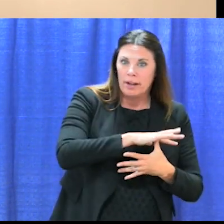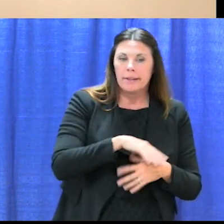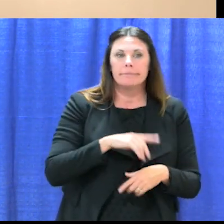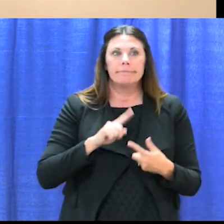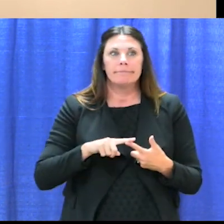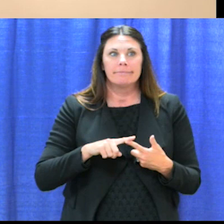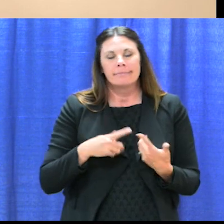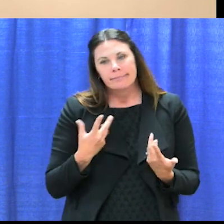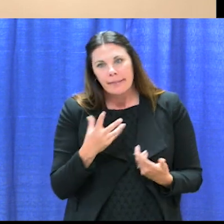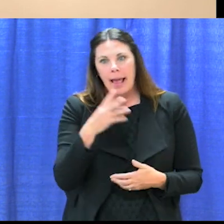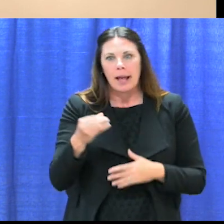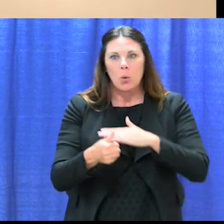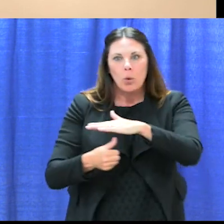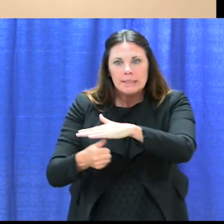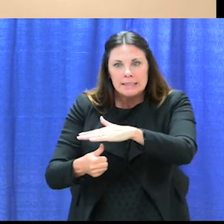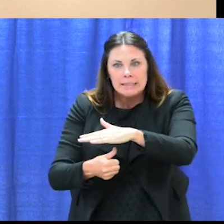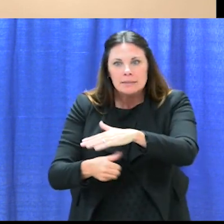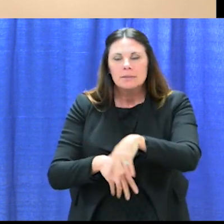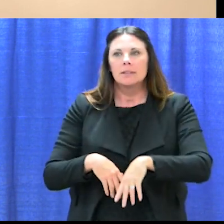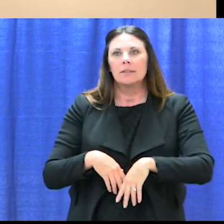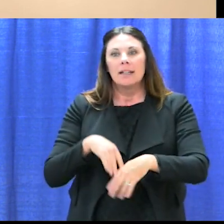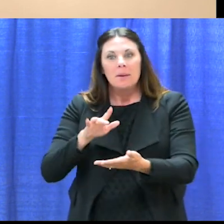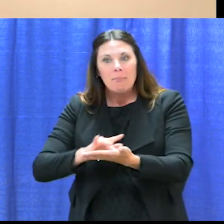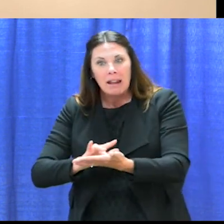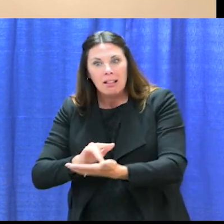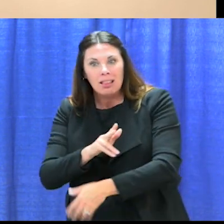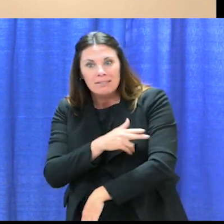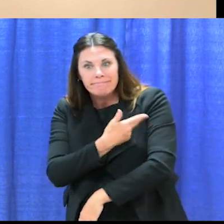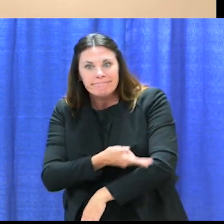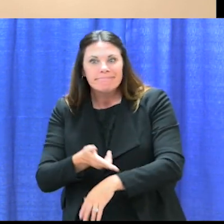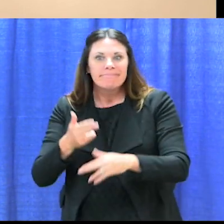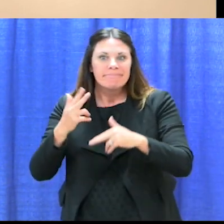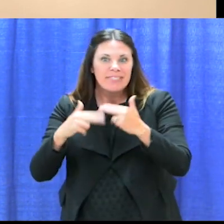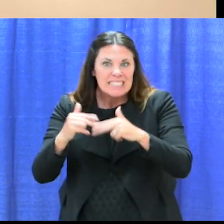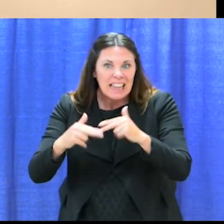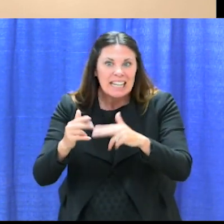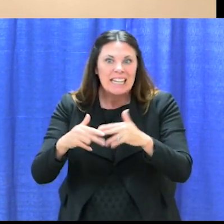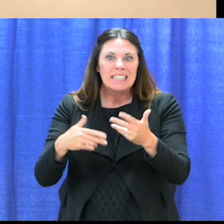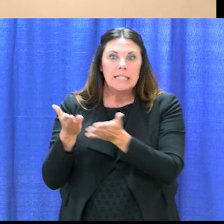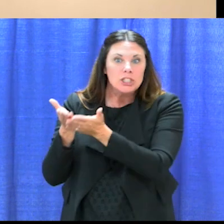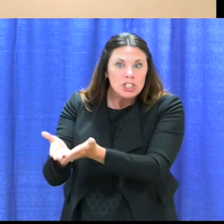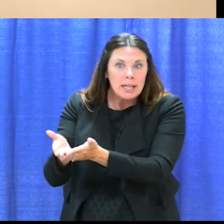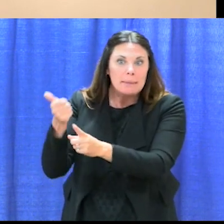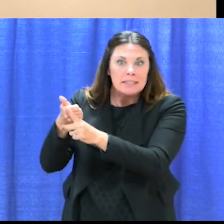locations testing and medical facilities including the US Navy hospital ship and Sutter Medical Center.